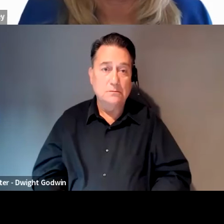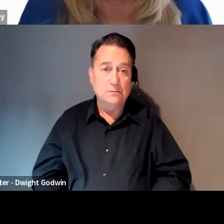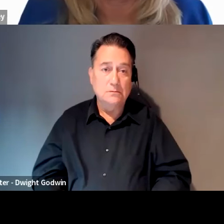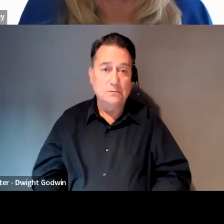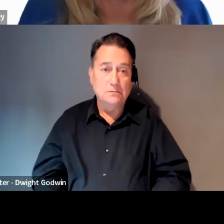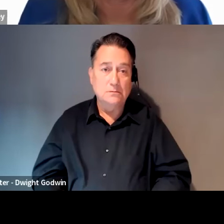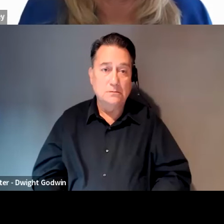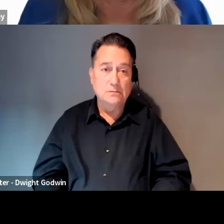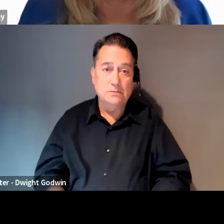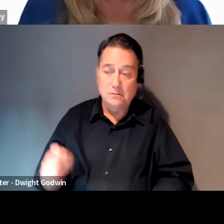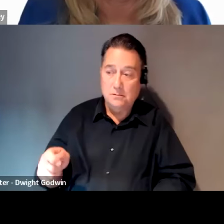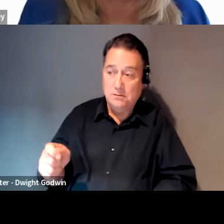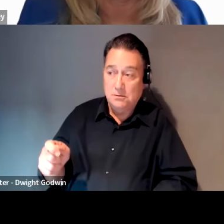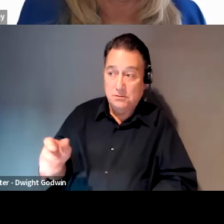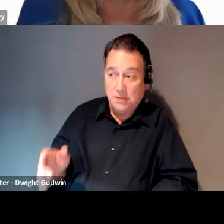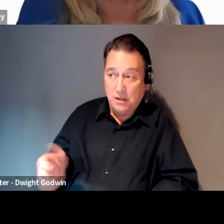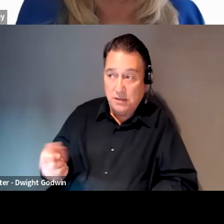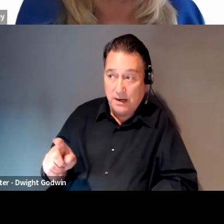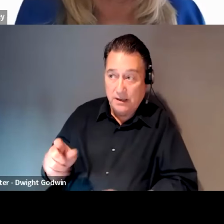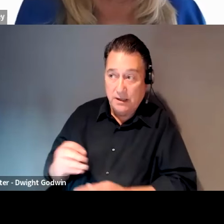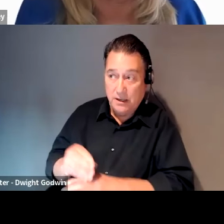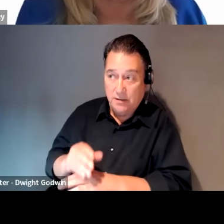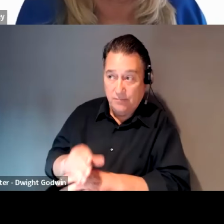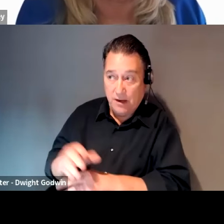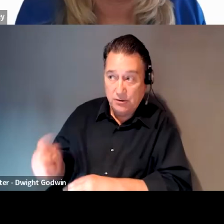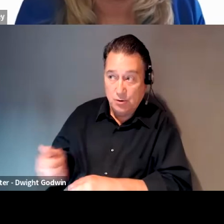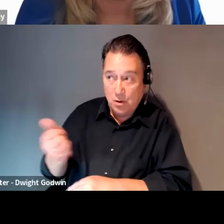Judge, any advice or any other innovations you would want to share with others?